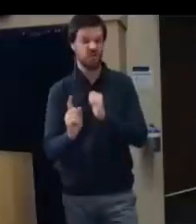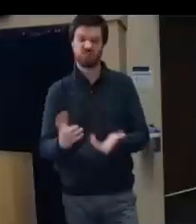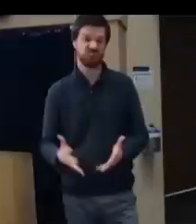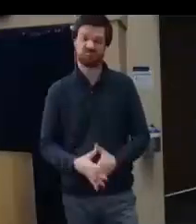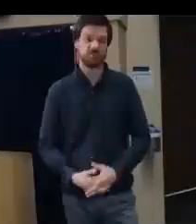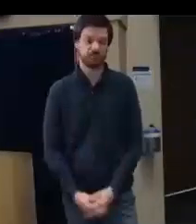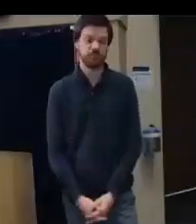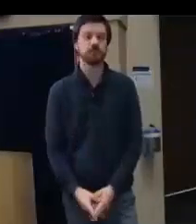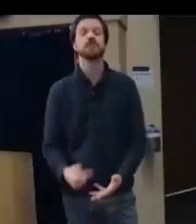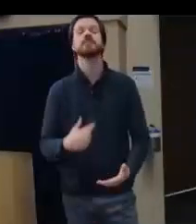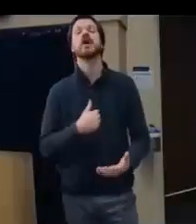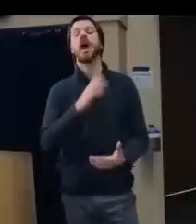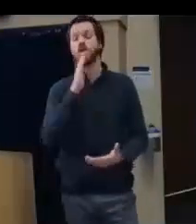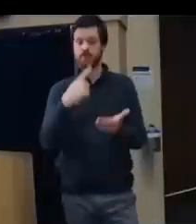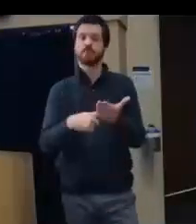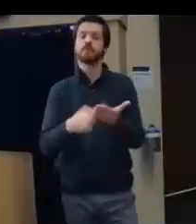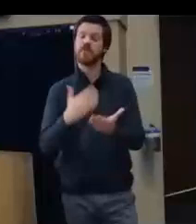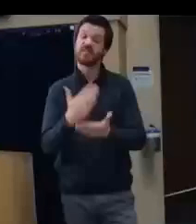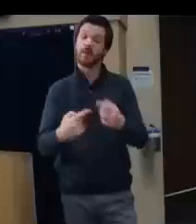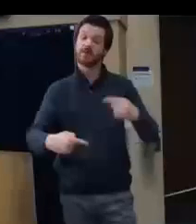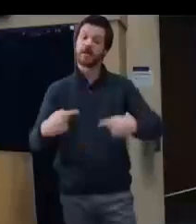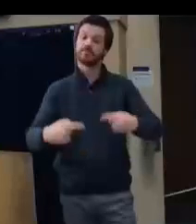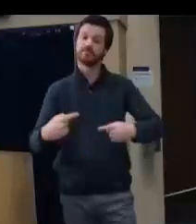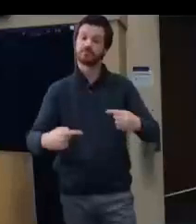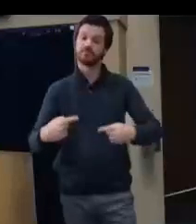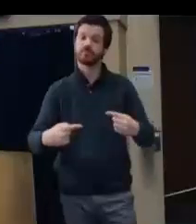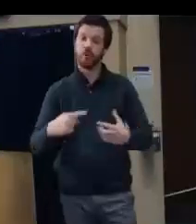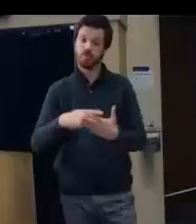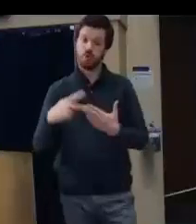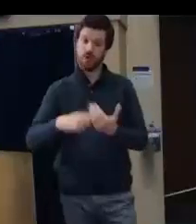and I will say that there's debate by the way whether program accreditation is a good thing